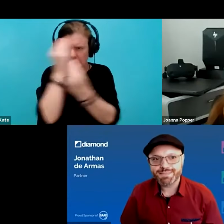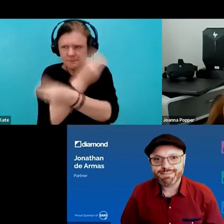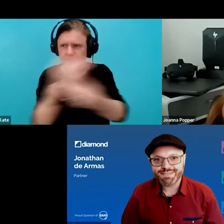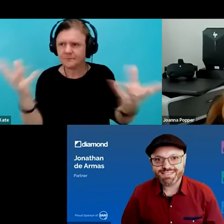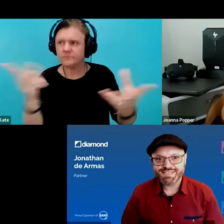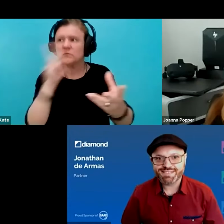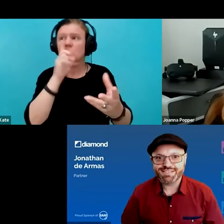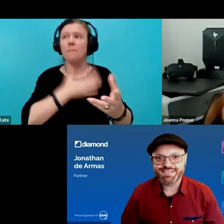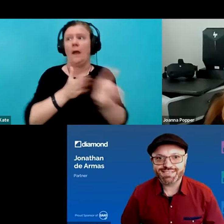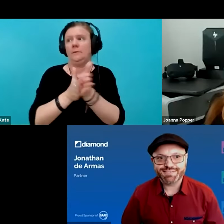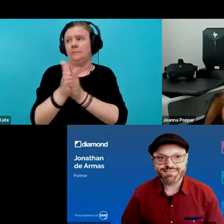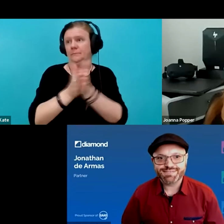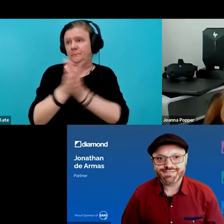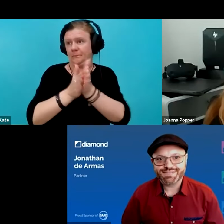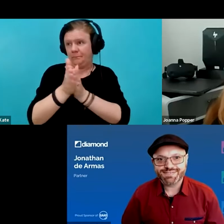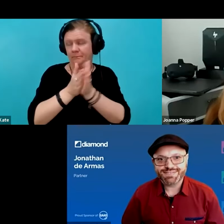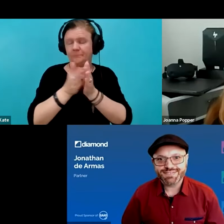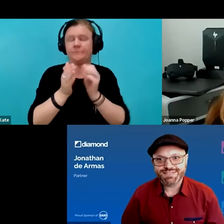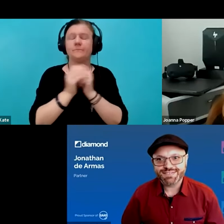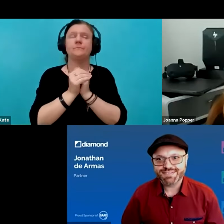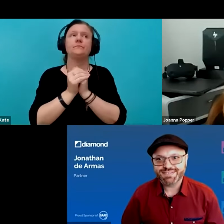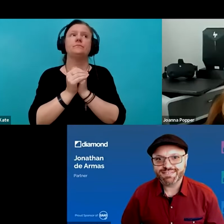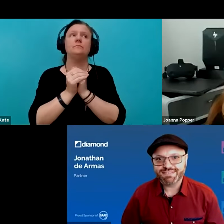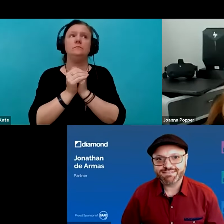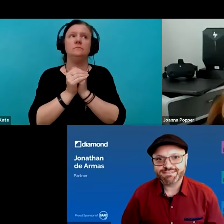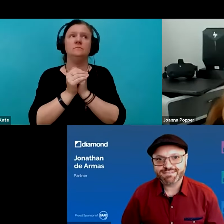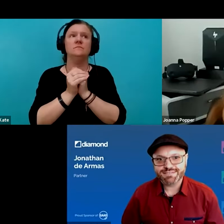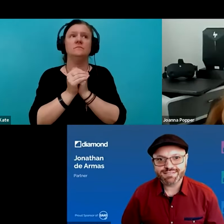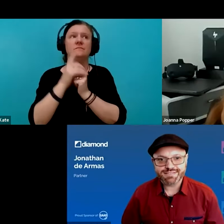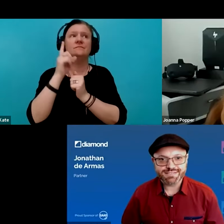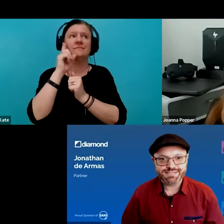passion was, and I went on a call probably 30, 30 coffees.